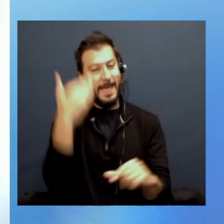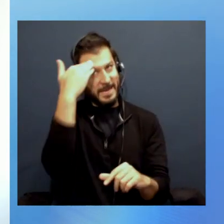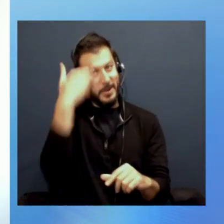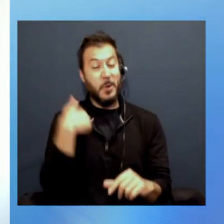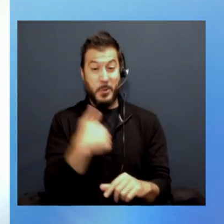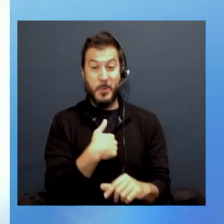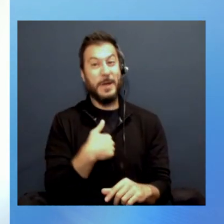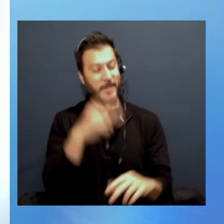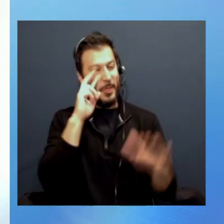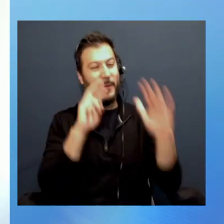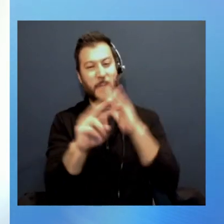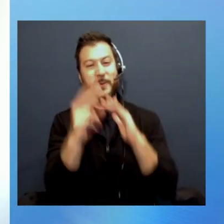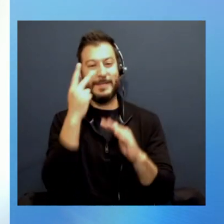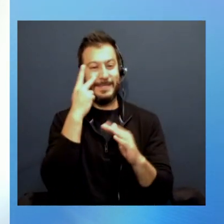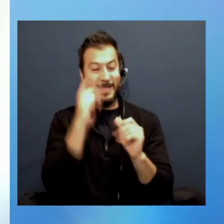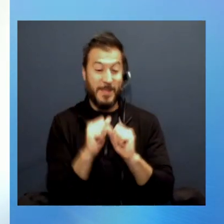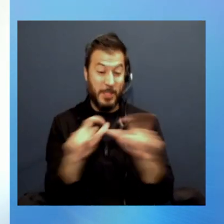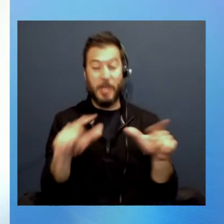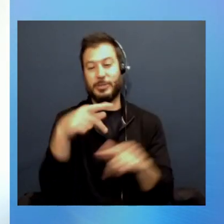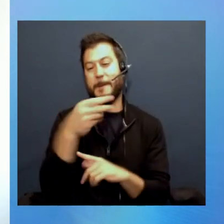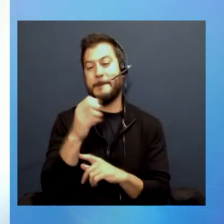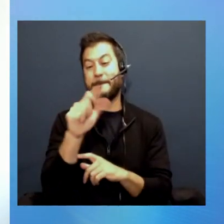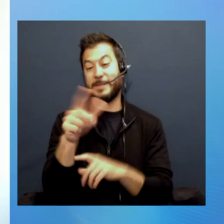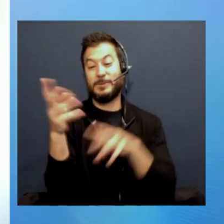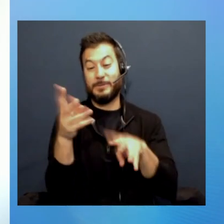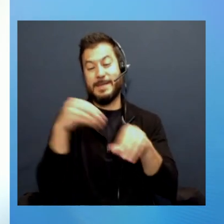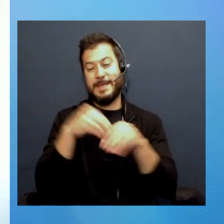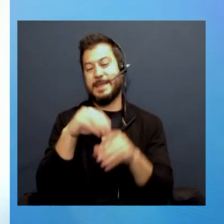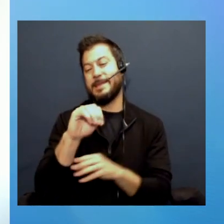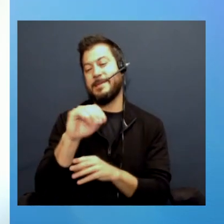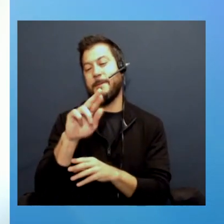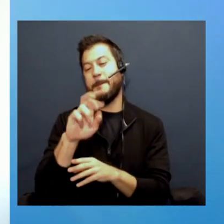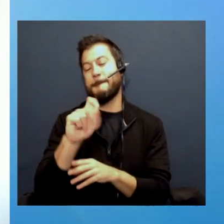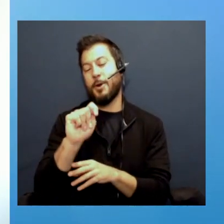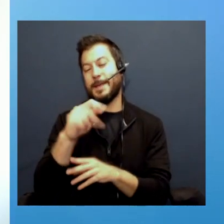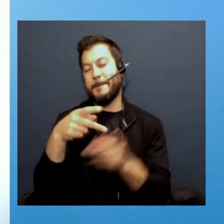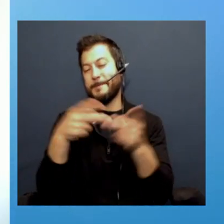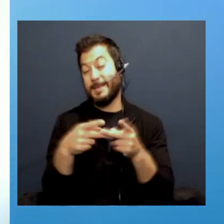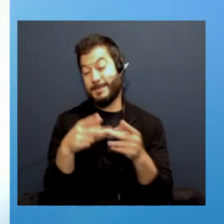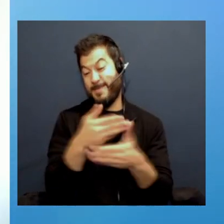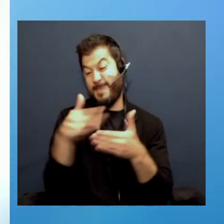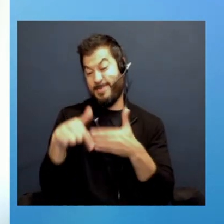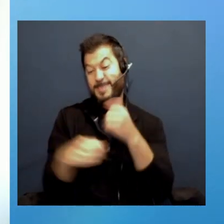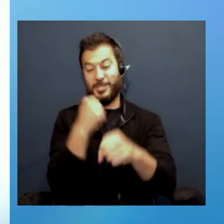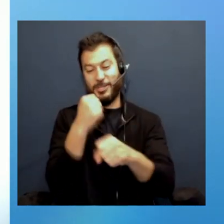I know we're certainly looking forward to seeing the launch of Pixel Streaming in the Marketplace by the end of this year,